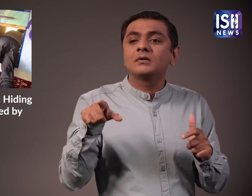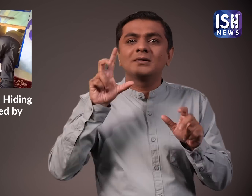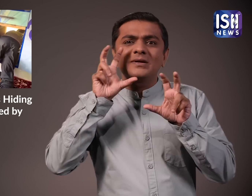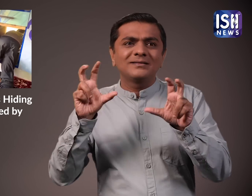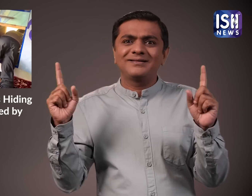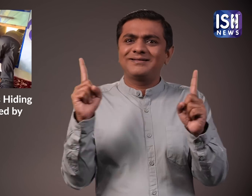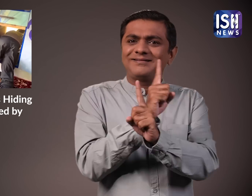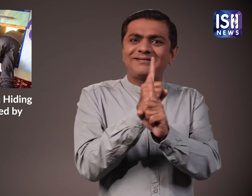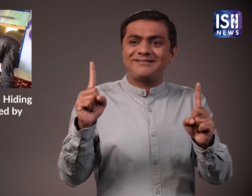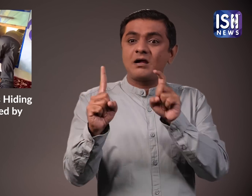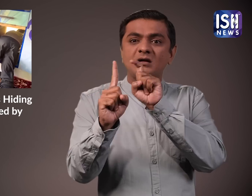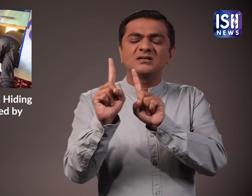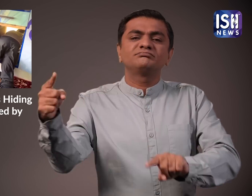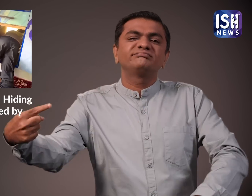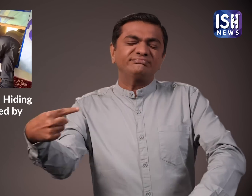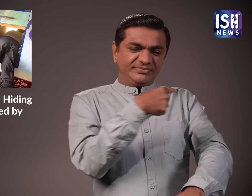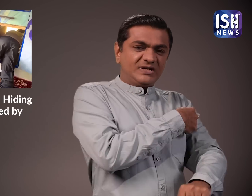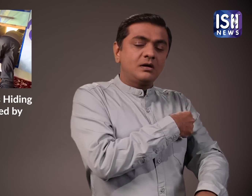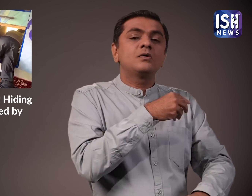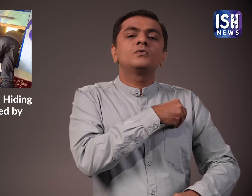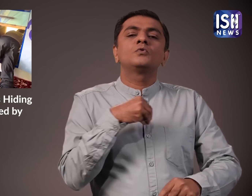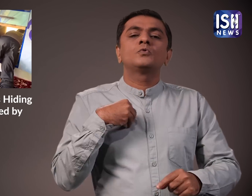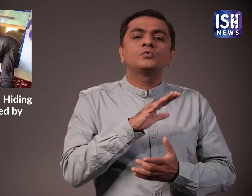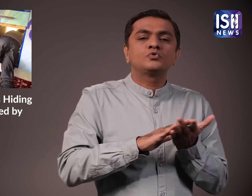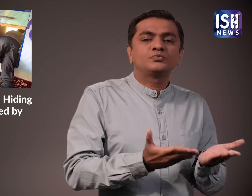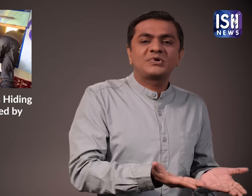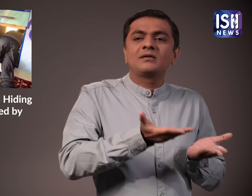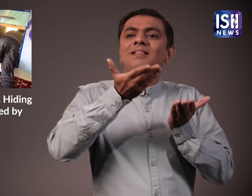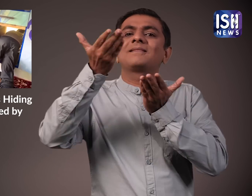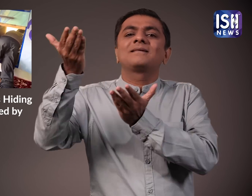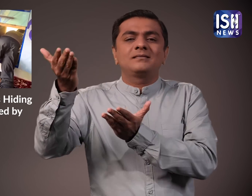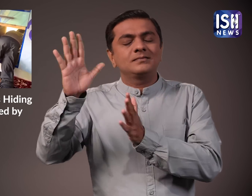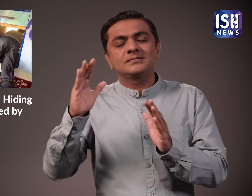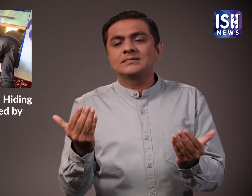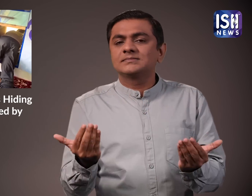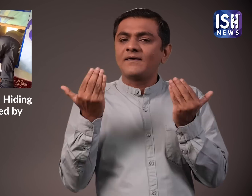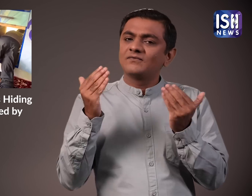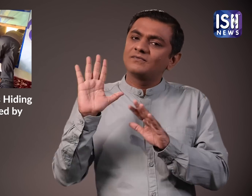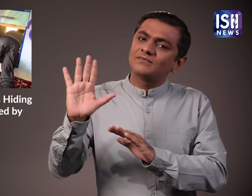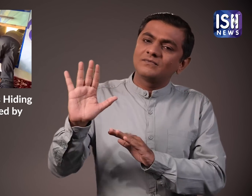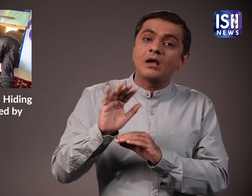One sentry was hit by a bullet nd immediately rushed to the army medical facility for treatment.